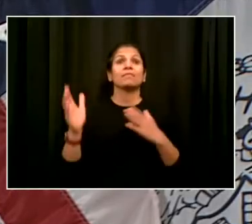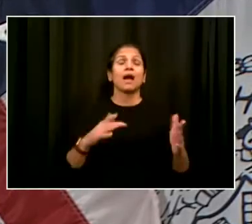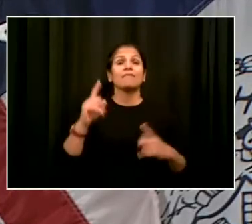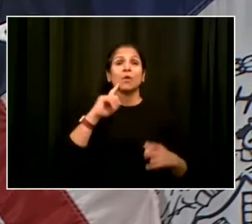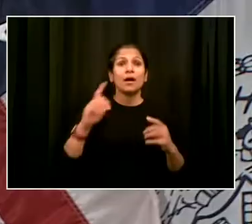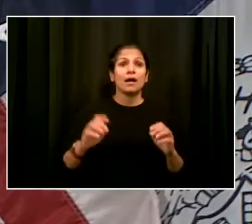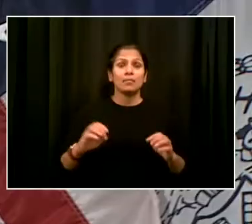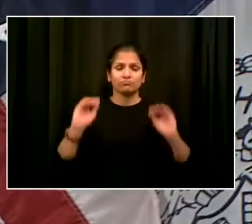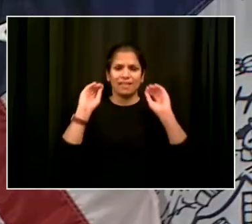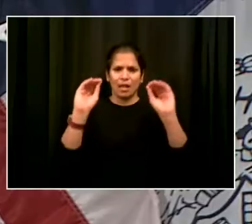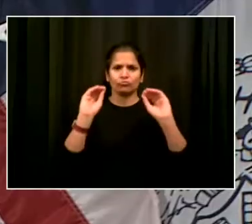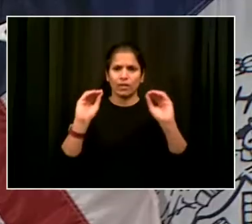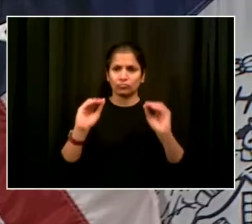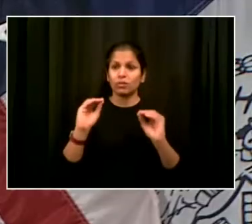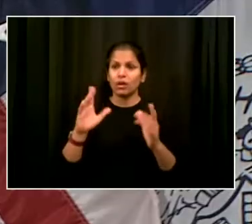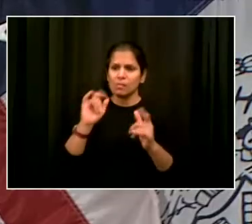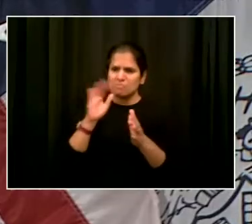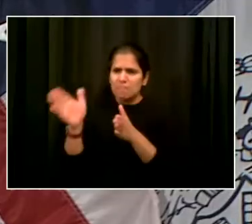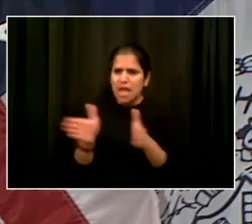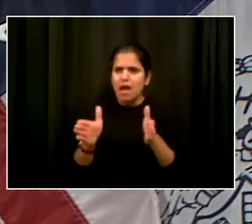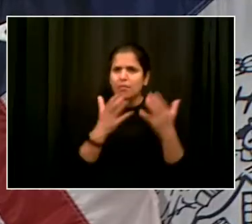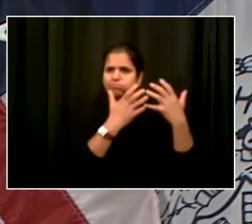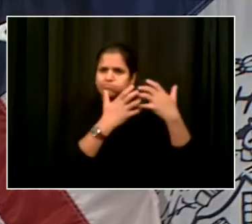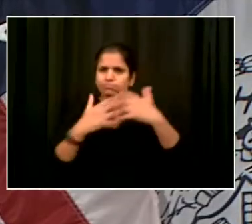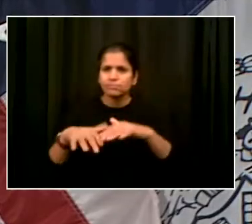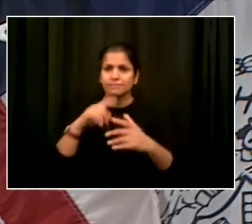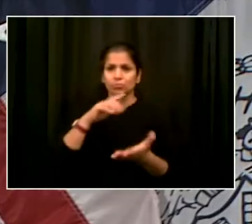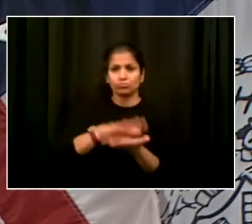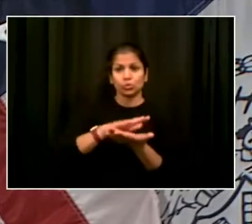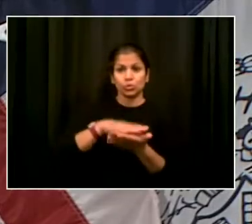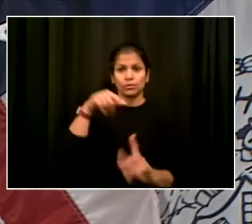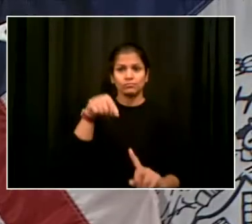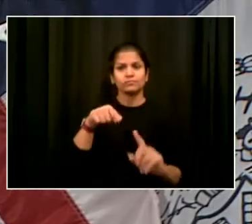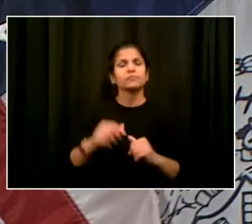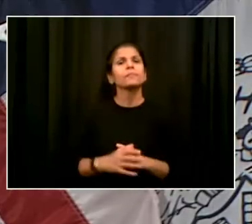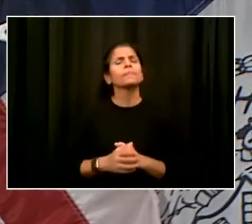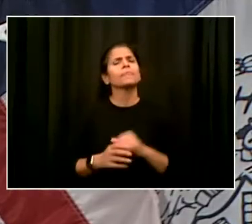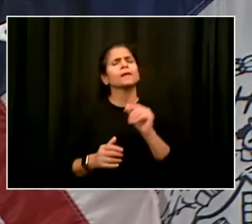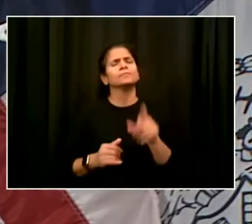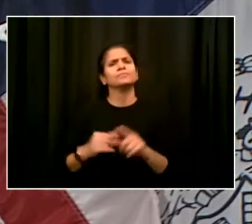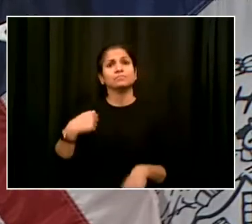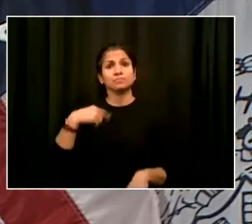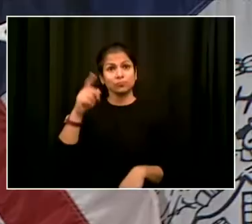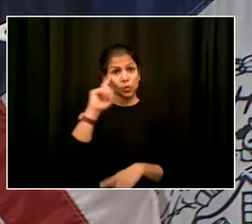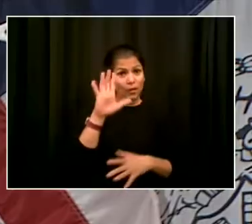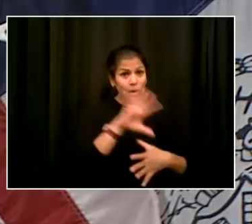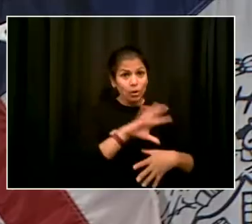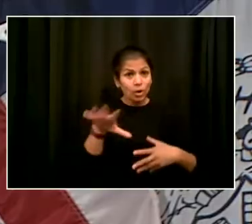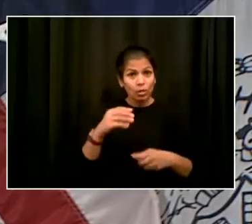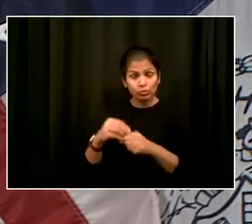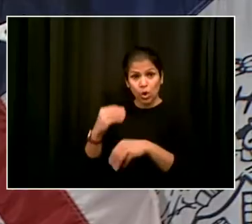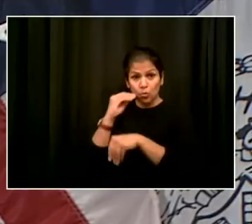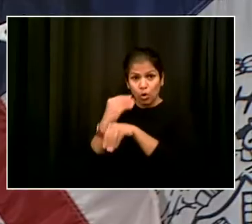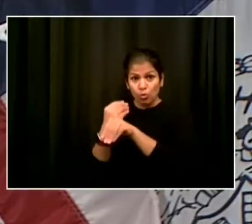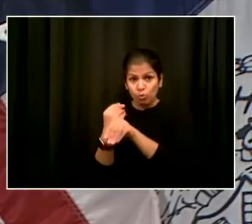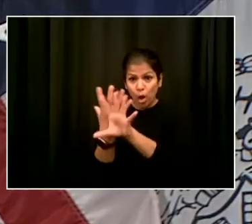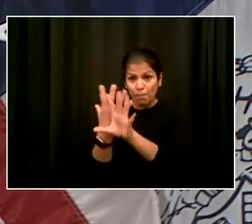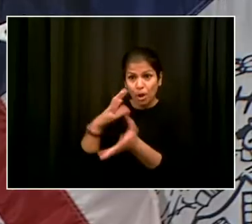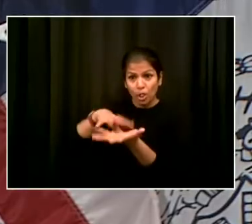GOOD MORNING MR. MAYOR, HOW ARE YOU? GOOD, JULIET, HOW ARE YOU TODAY? Reporter: ON THE EDUCATION PLAN HE JUST SPELLED OUT ARE YOU IN THE